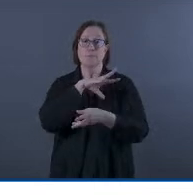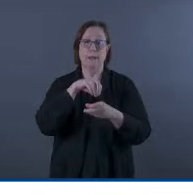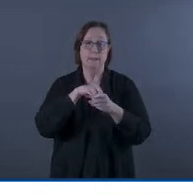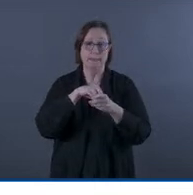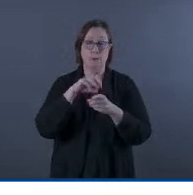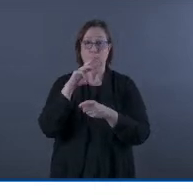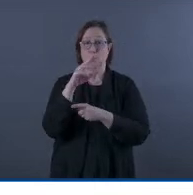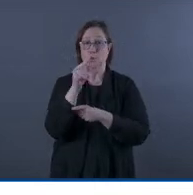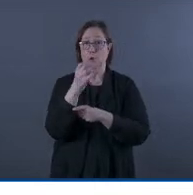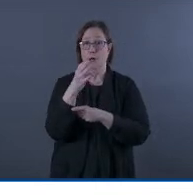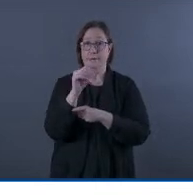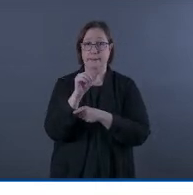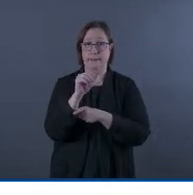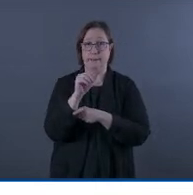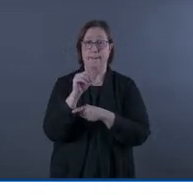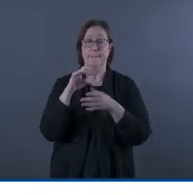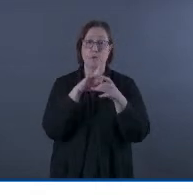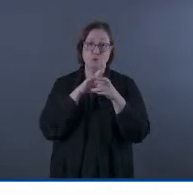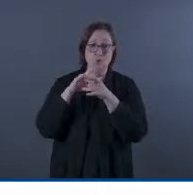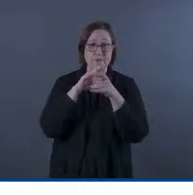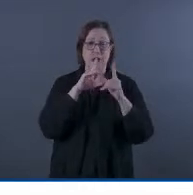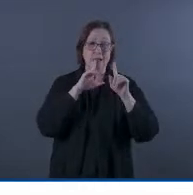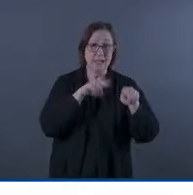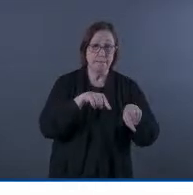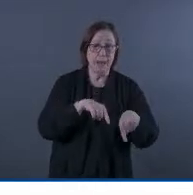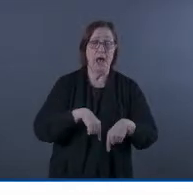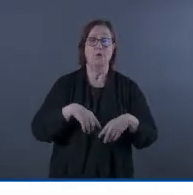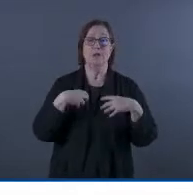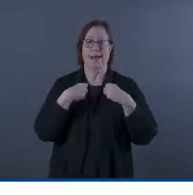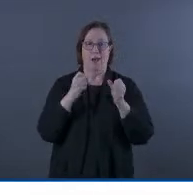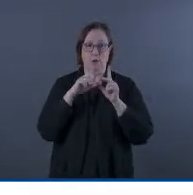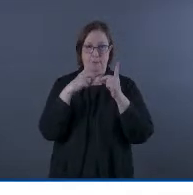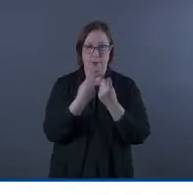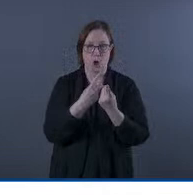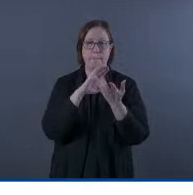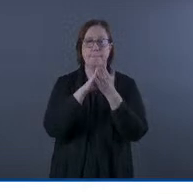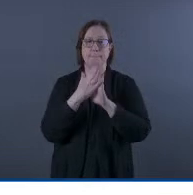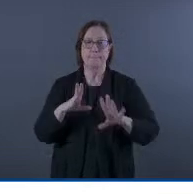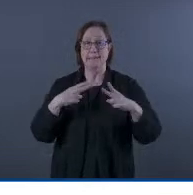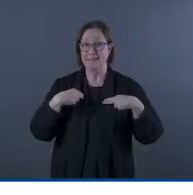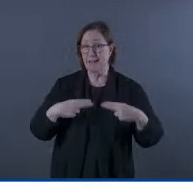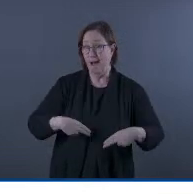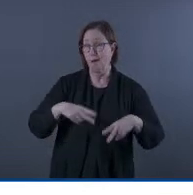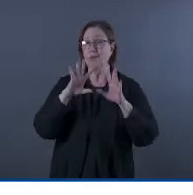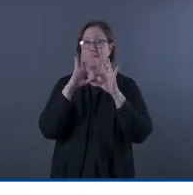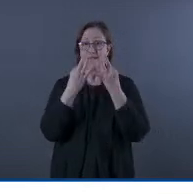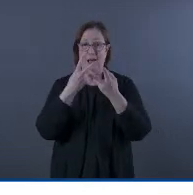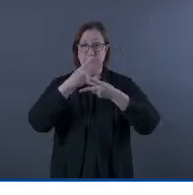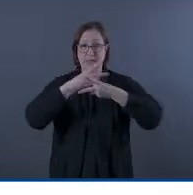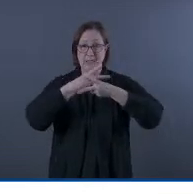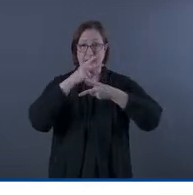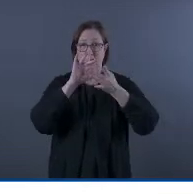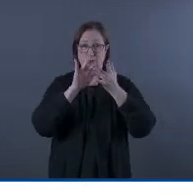The Whatcom County Health Department, PeaceHealth, Family Care Network, Whatcom Community College